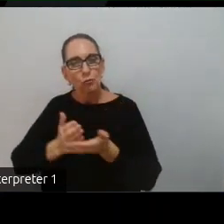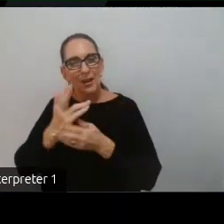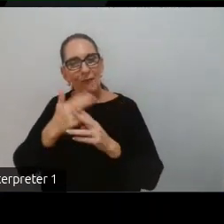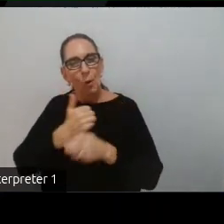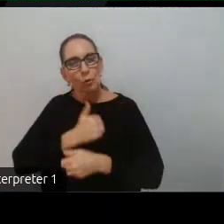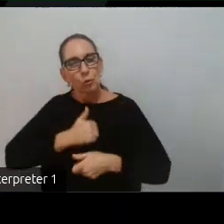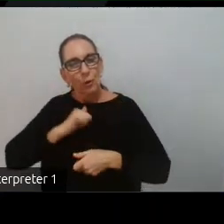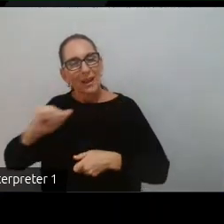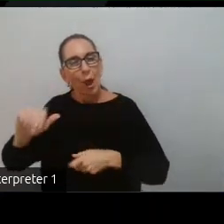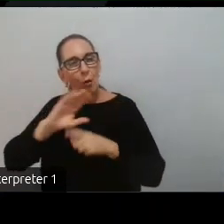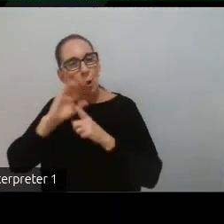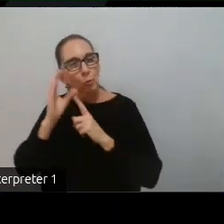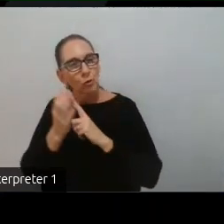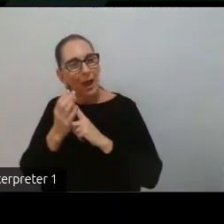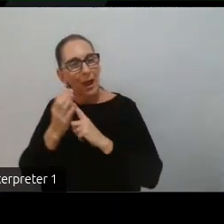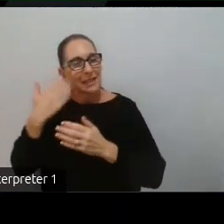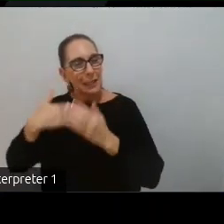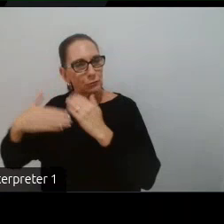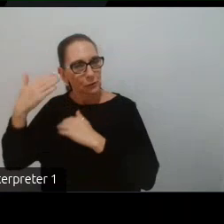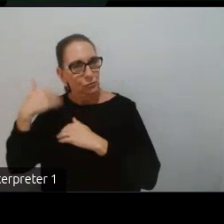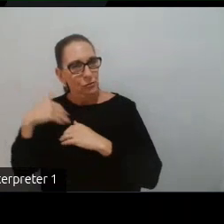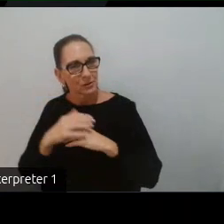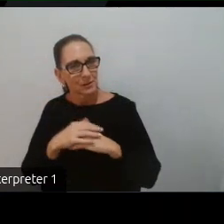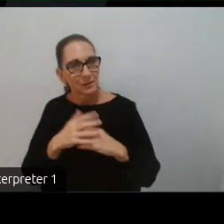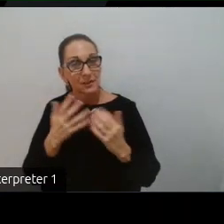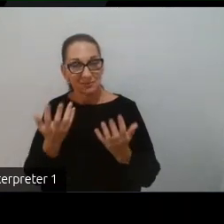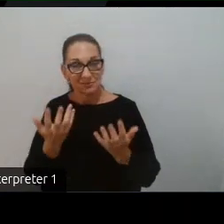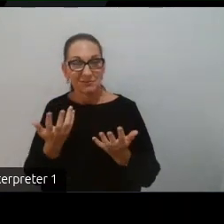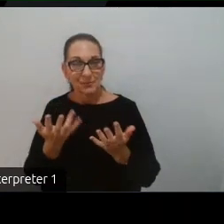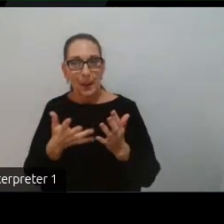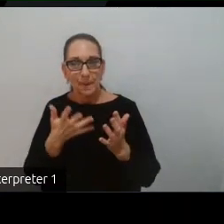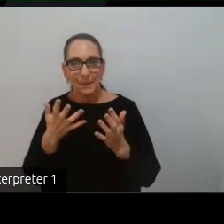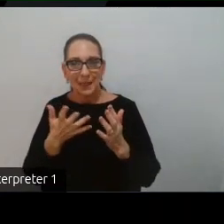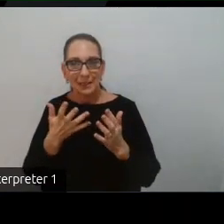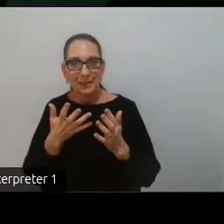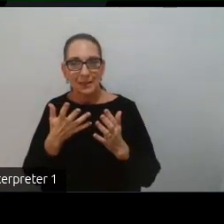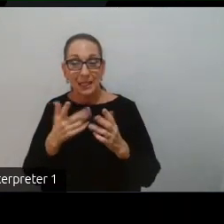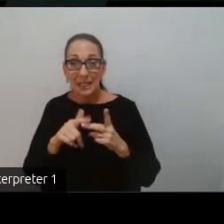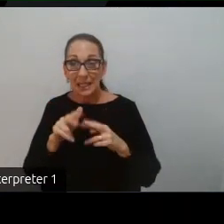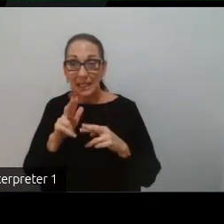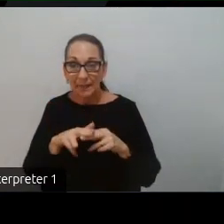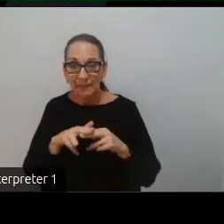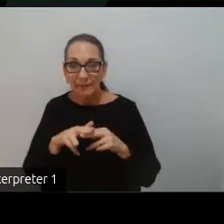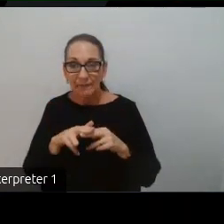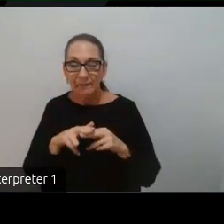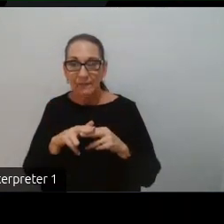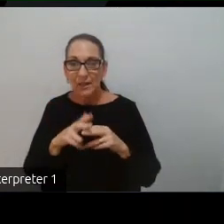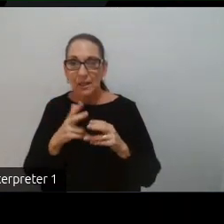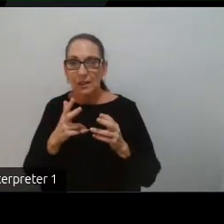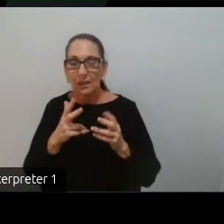and heritage. And as you can see there, um, if there's been a significant change to the